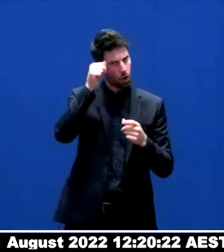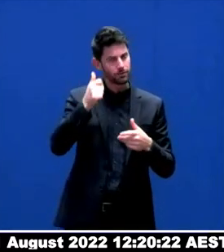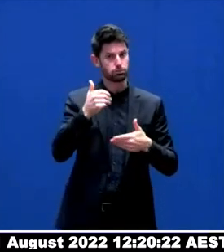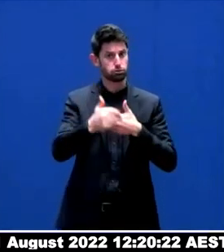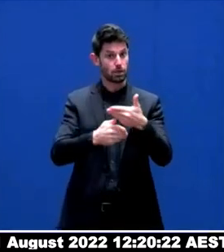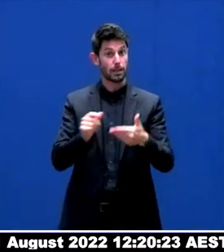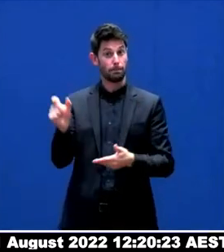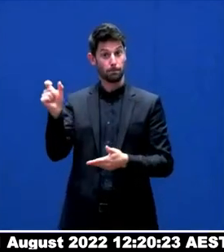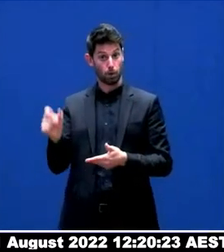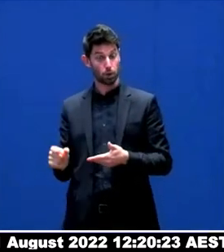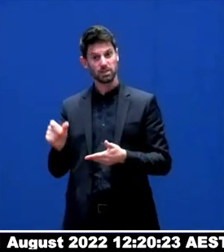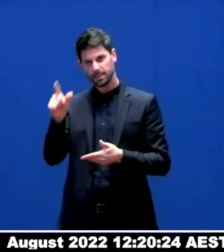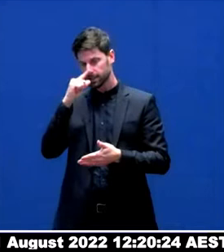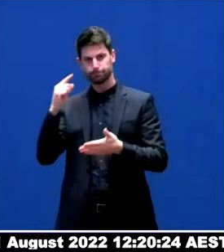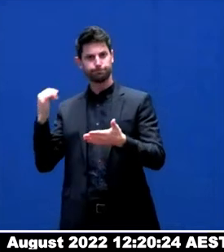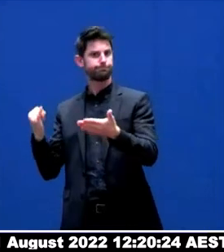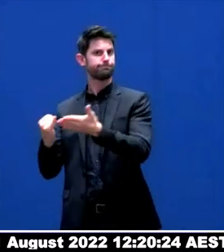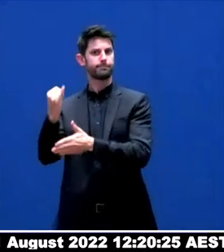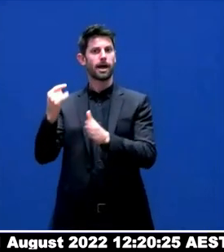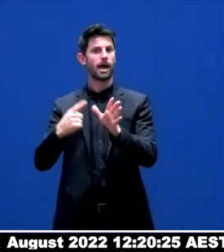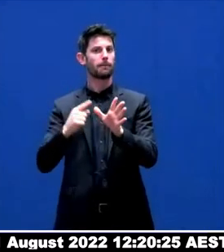if they feel that their offer has been rejected on unfair grounds.